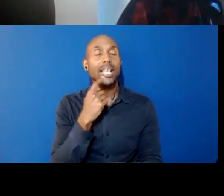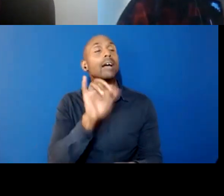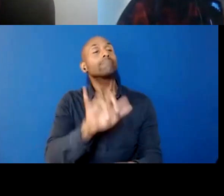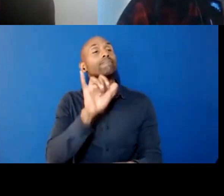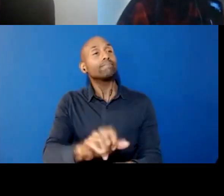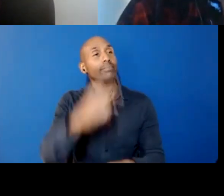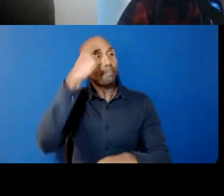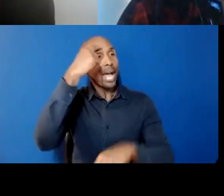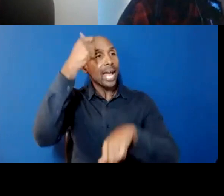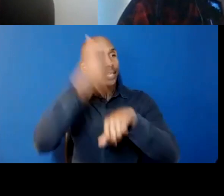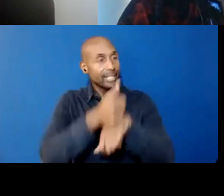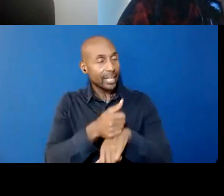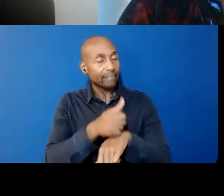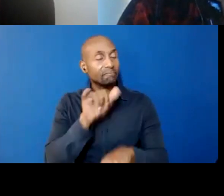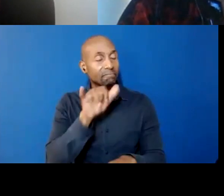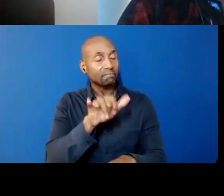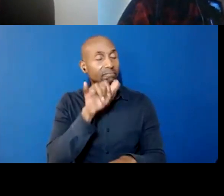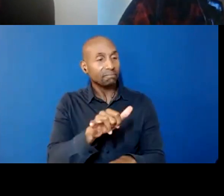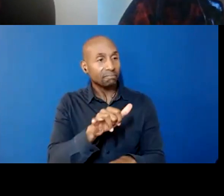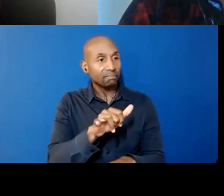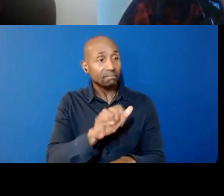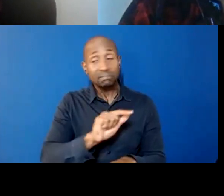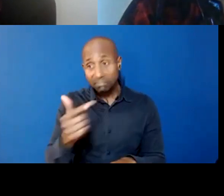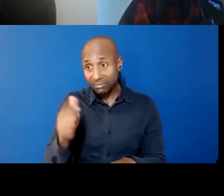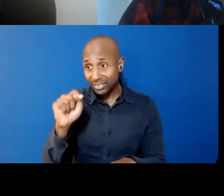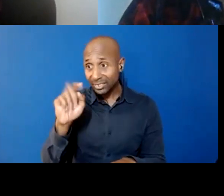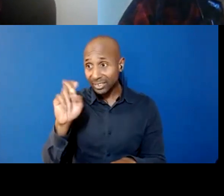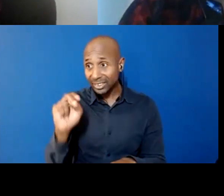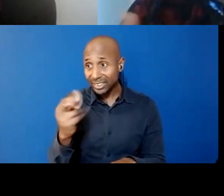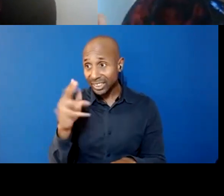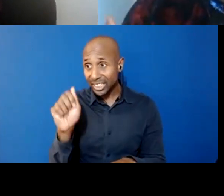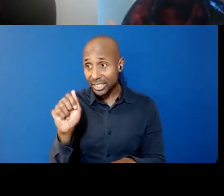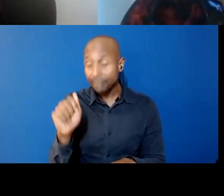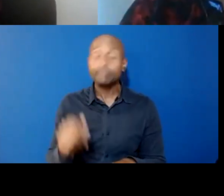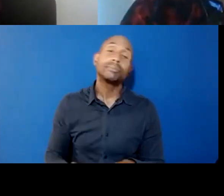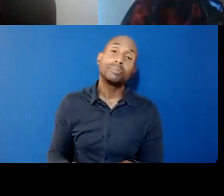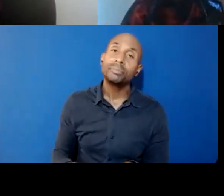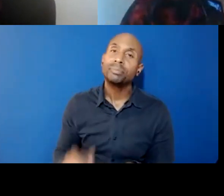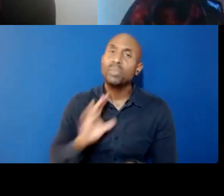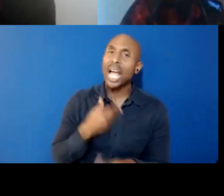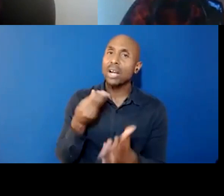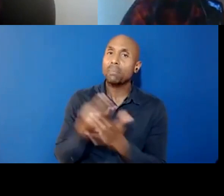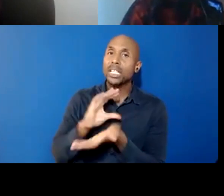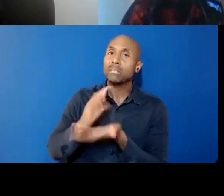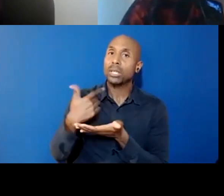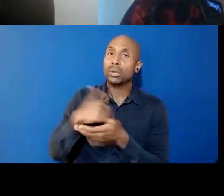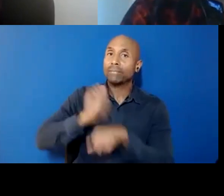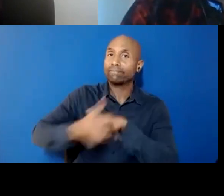That money was earmarked for this so the funding toward that will always be there. That is just additional funding.